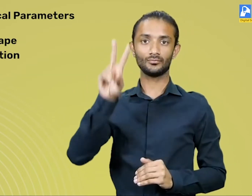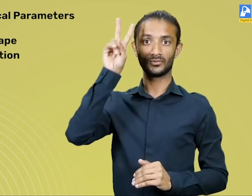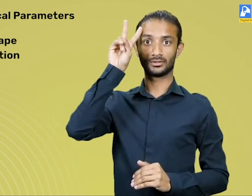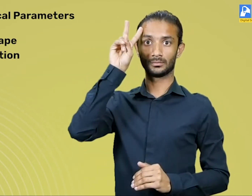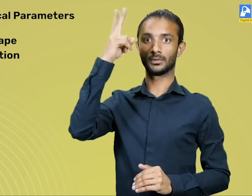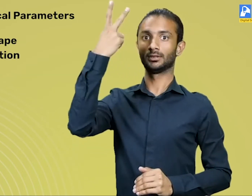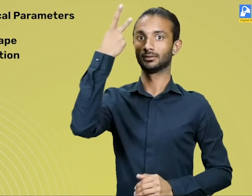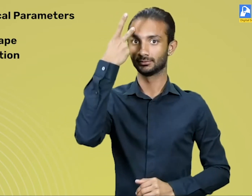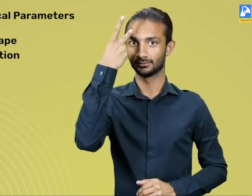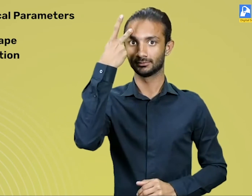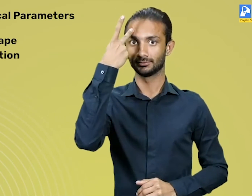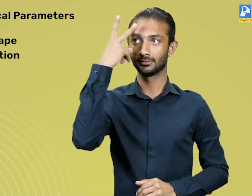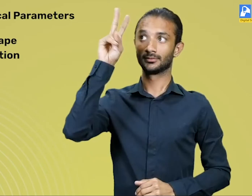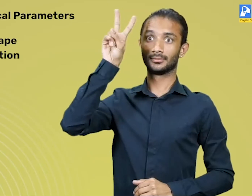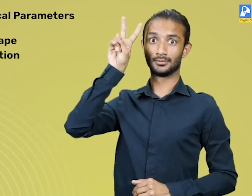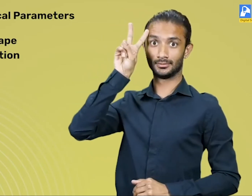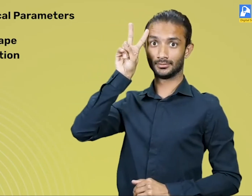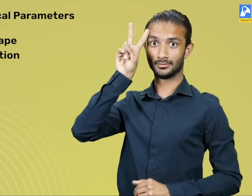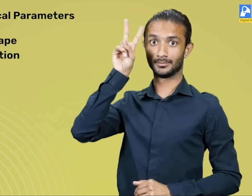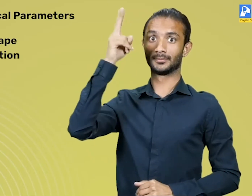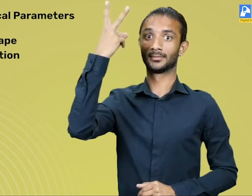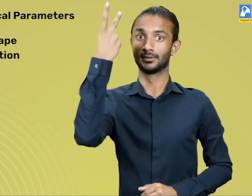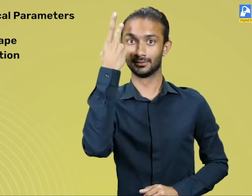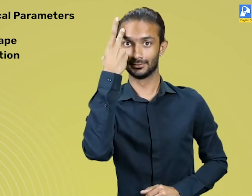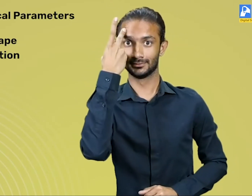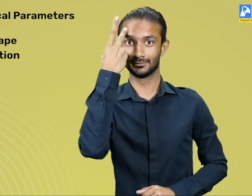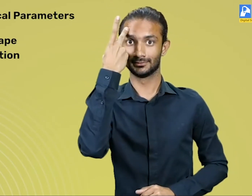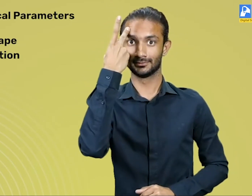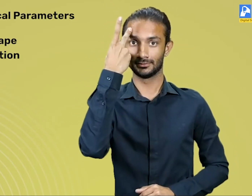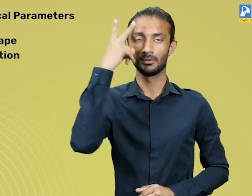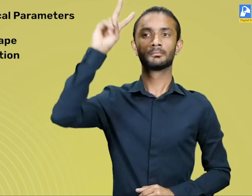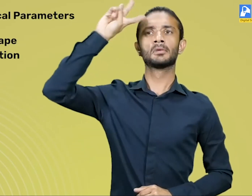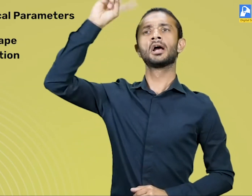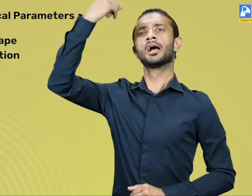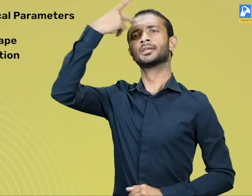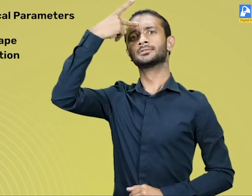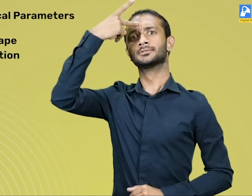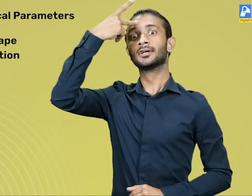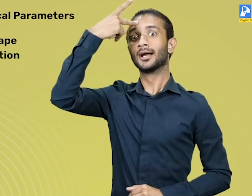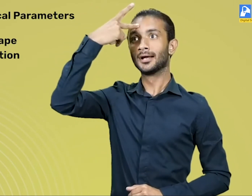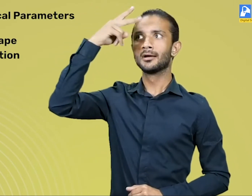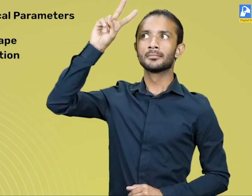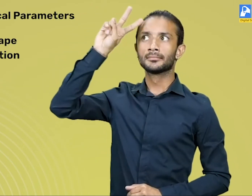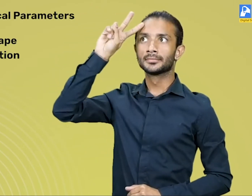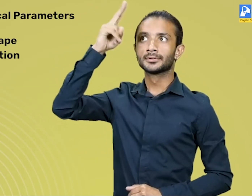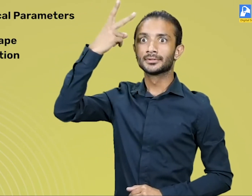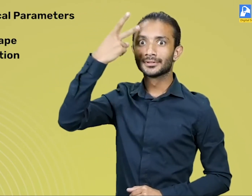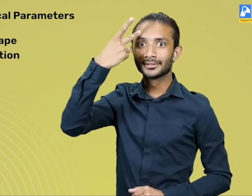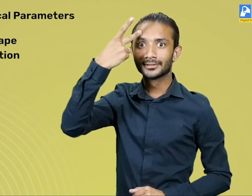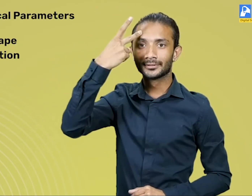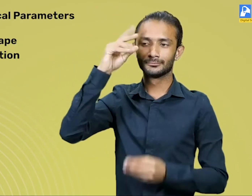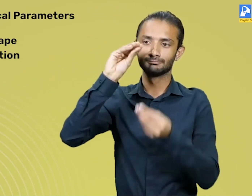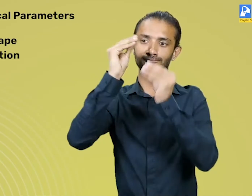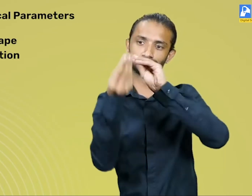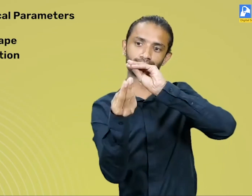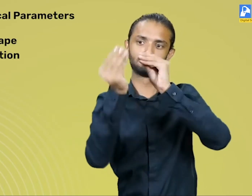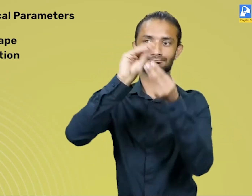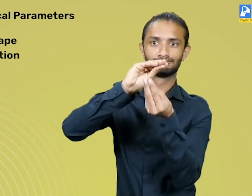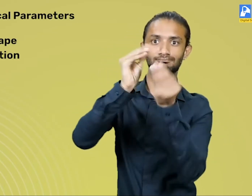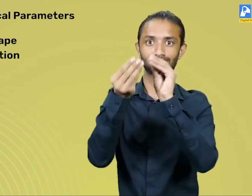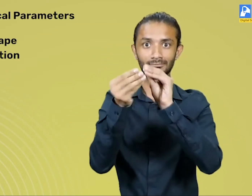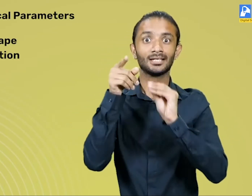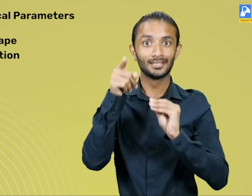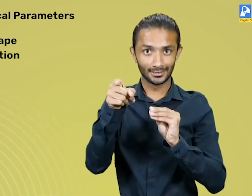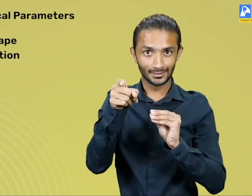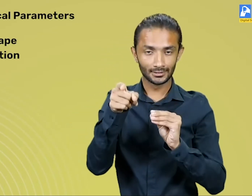For example, Misunderstanding, Which refer to the Orientation of the palm.